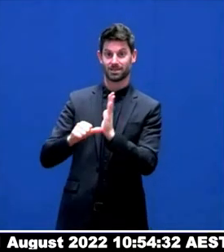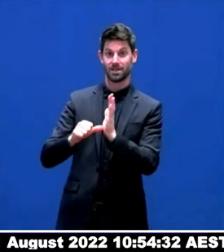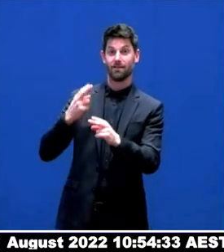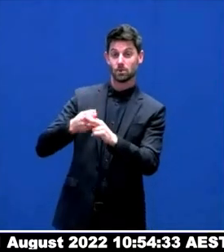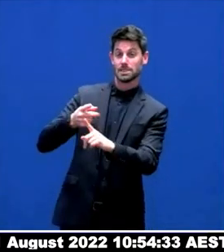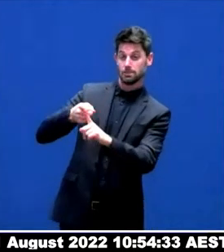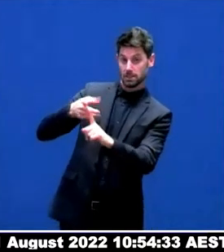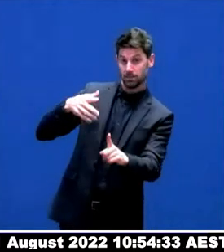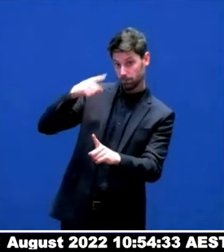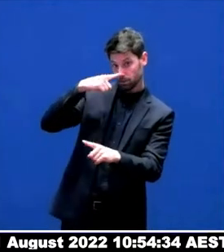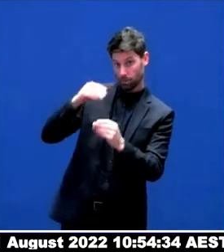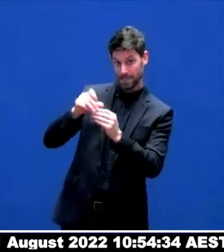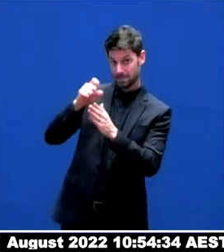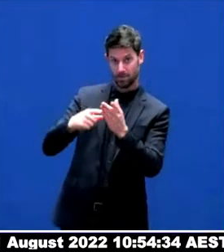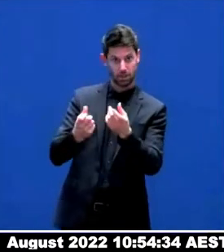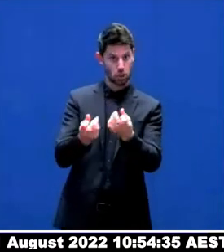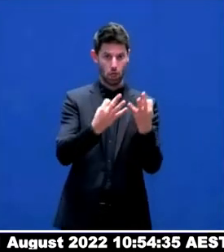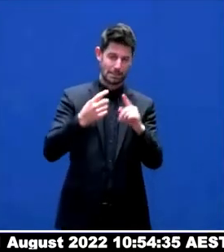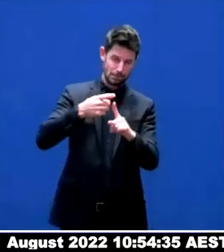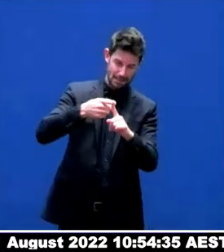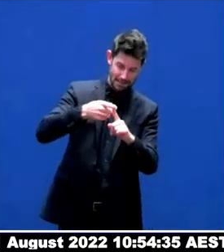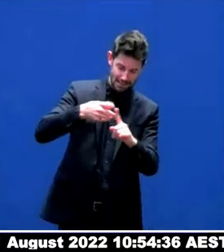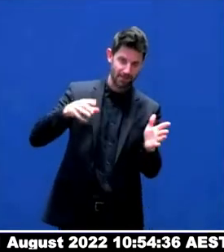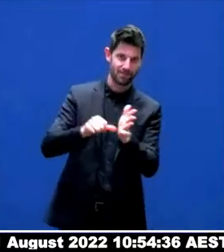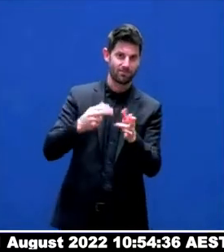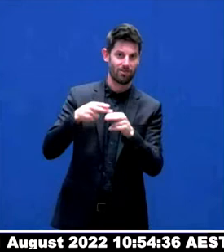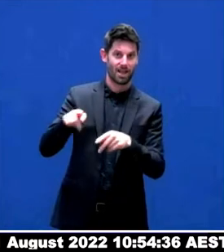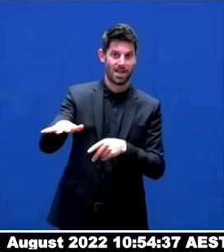with disability who are homeless or at risk of homelessness? Not through the Agreement.